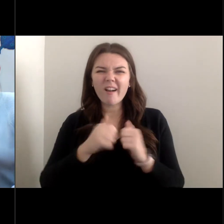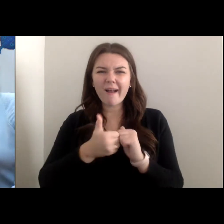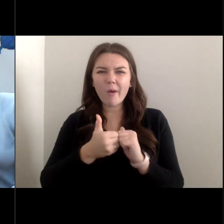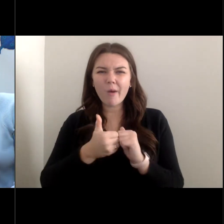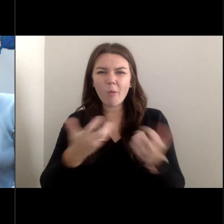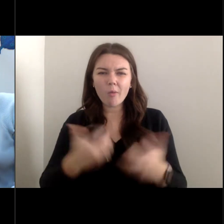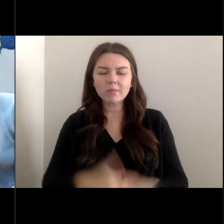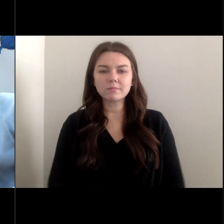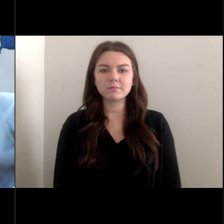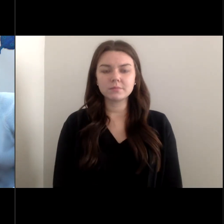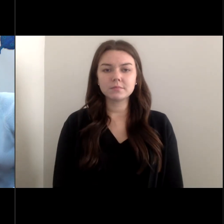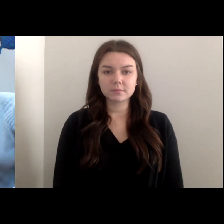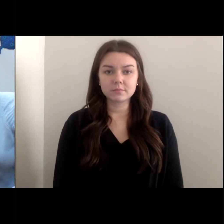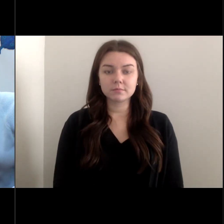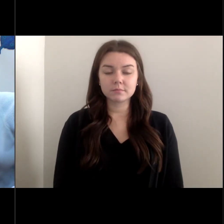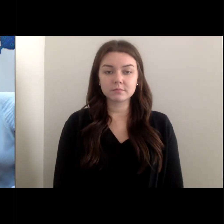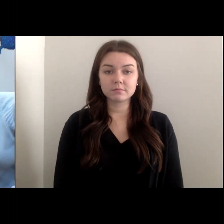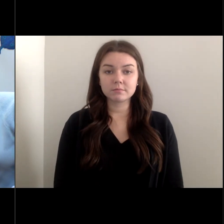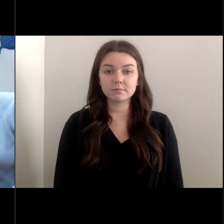King crabs actually evolved from hermit crabs.